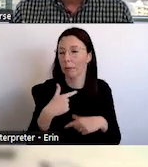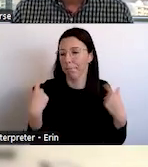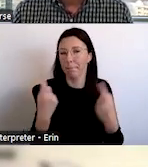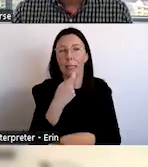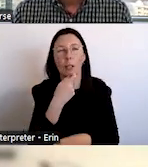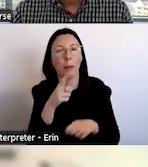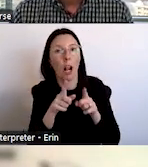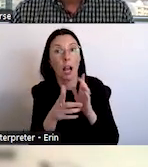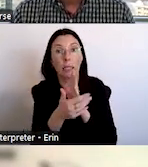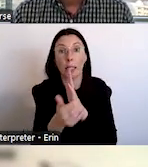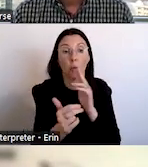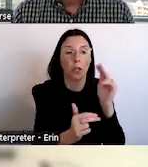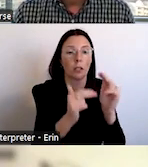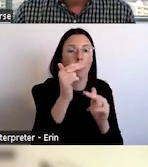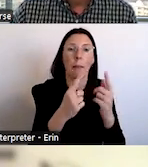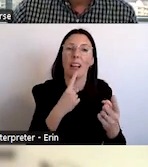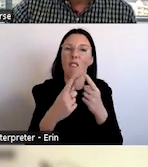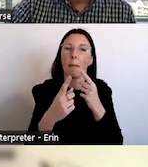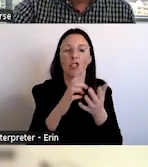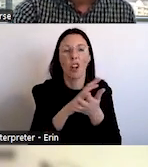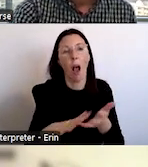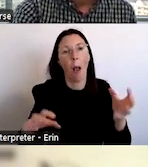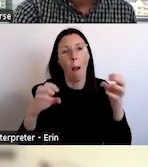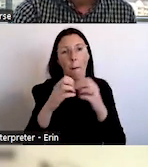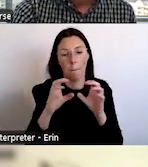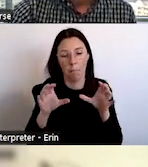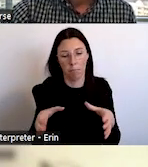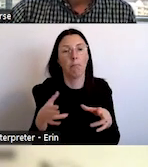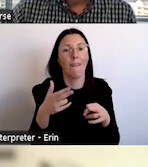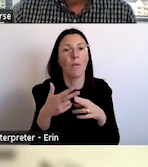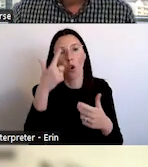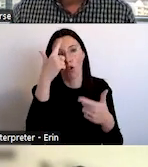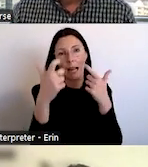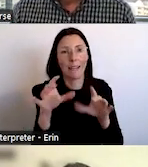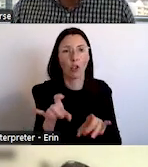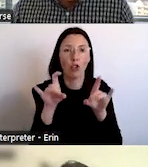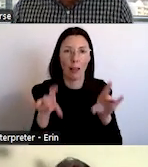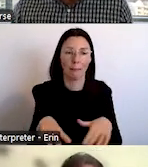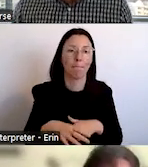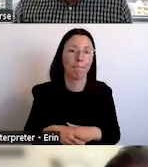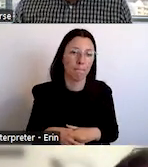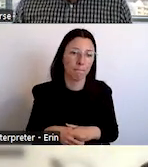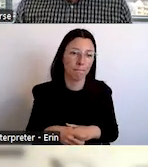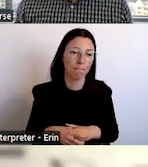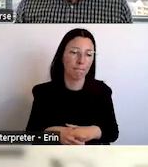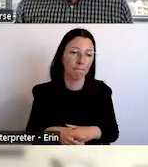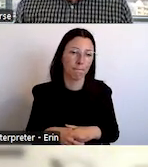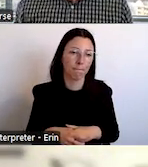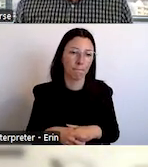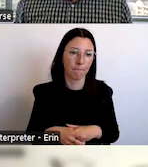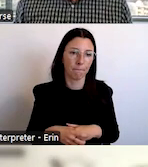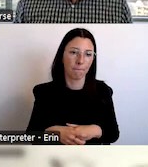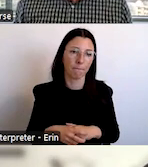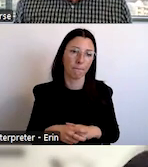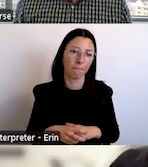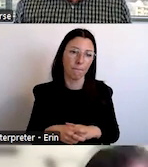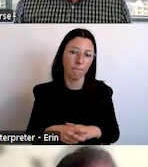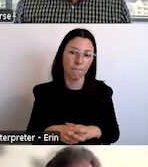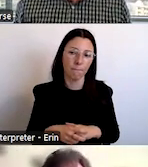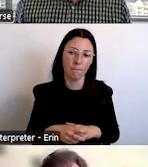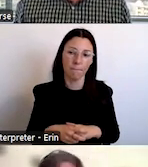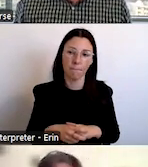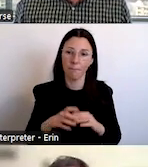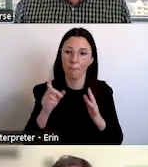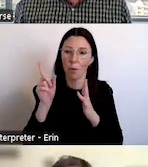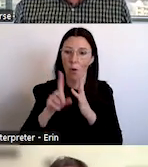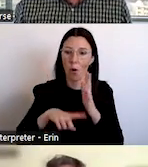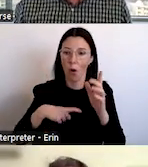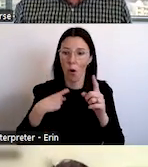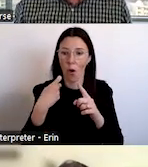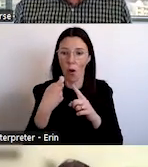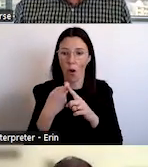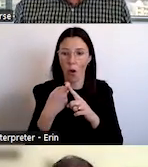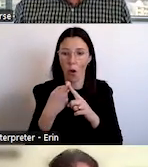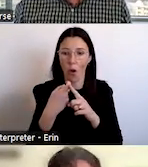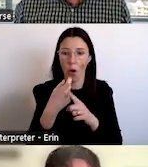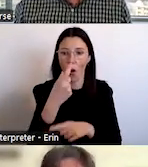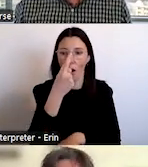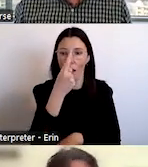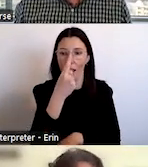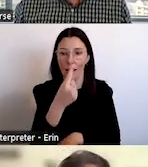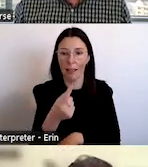information hub of Creative Australia. OK. I can hear that some people have their